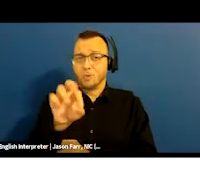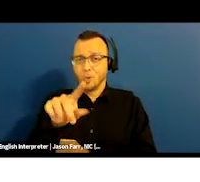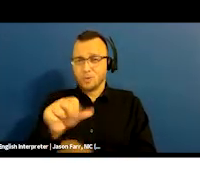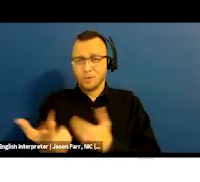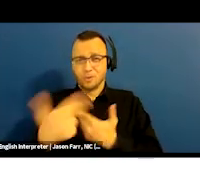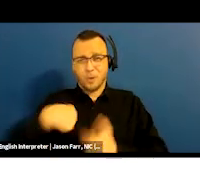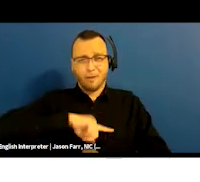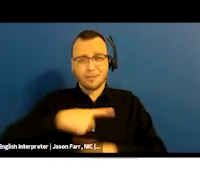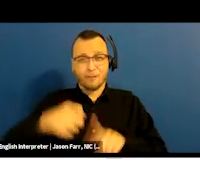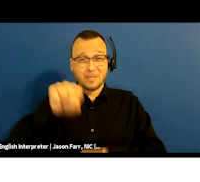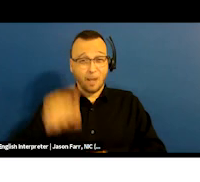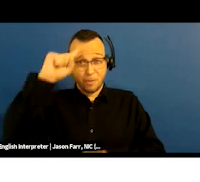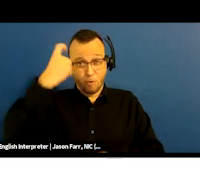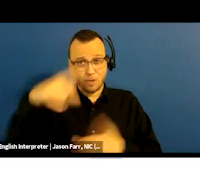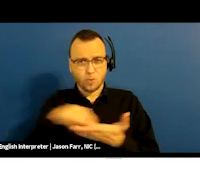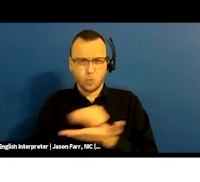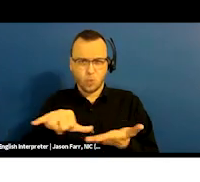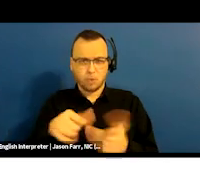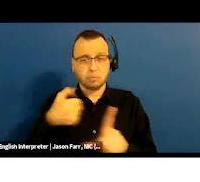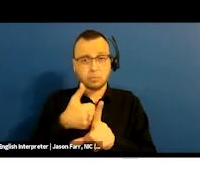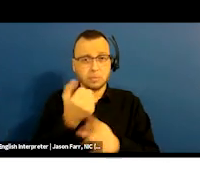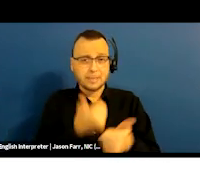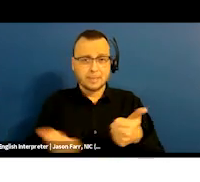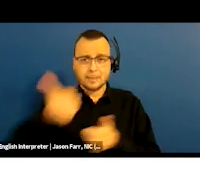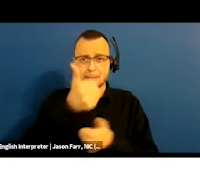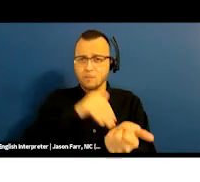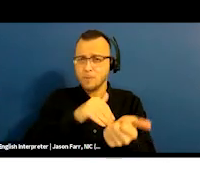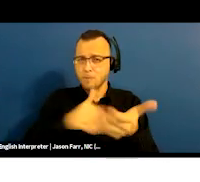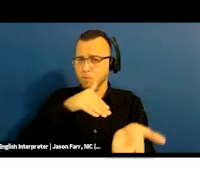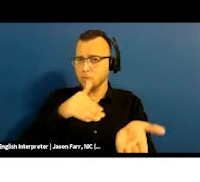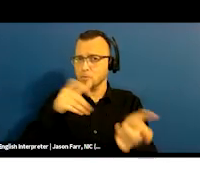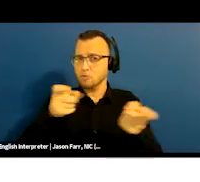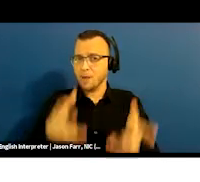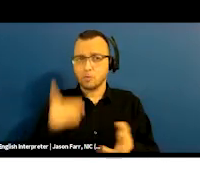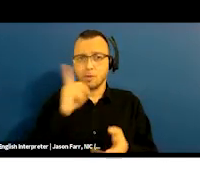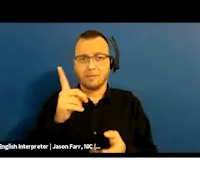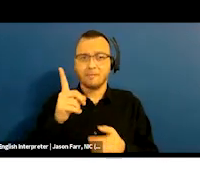and certified clinical supervisor. He's also employed by the US Department of Veterans Affairs